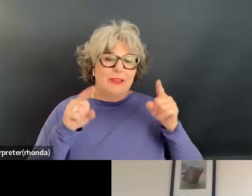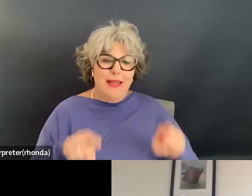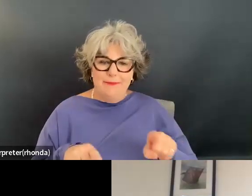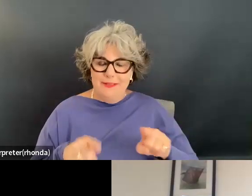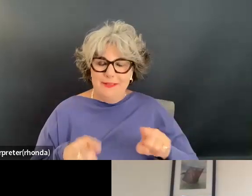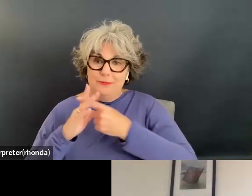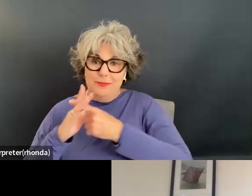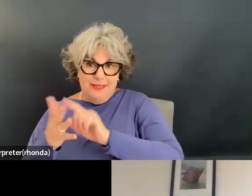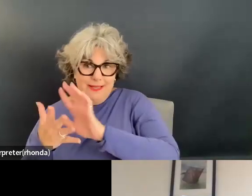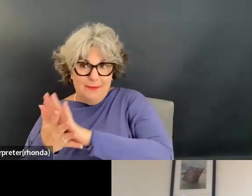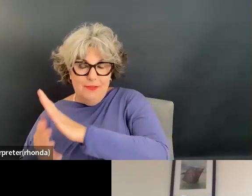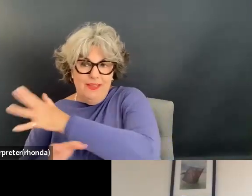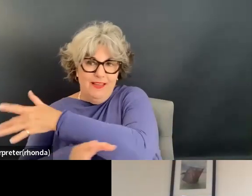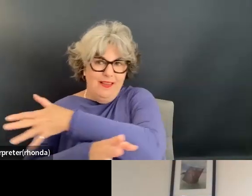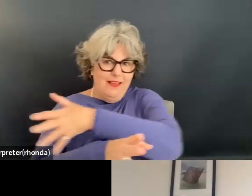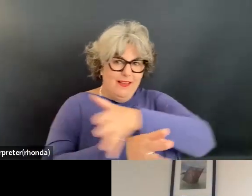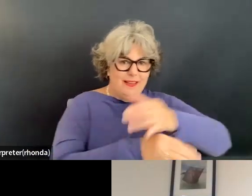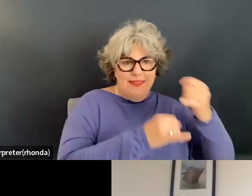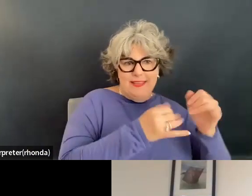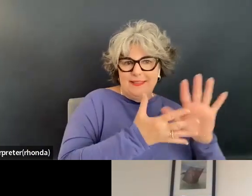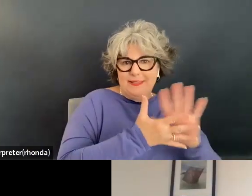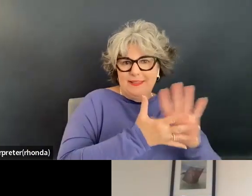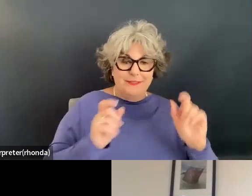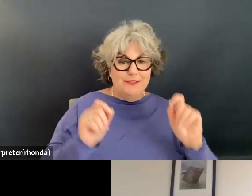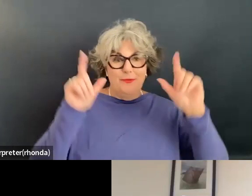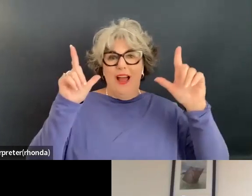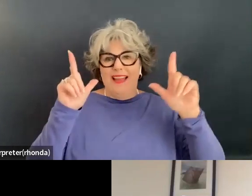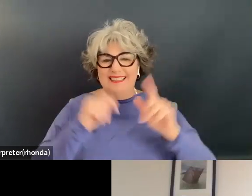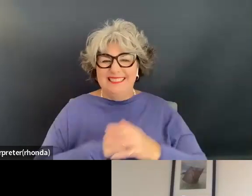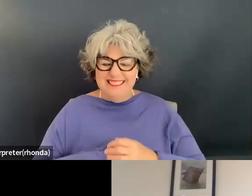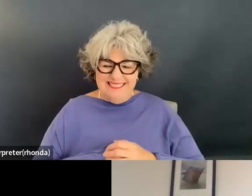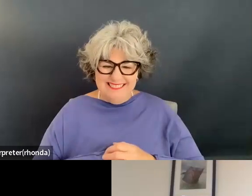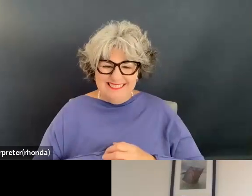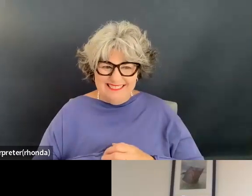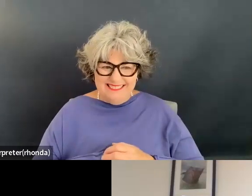and you were editing it and then kind of surprised by, the sort of bookends the film